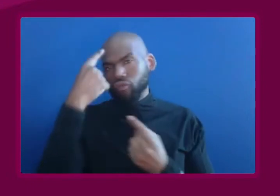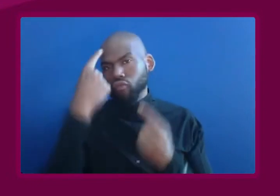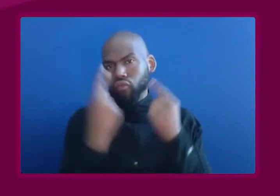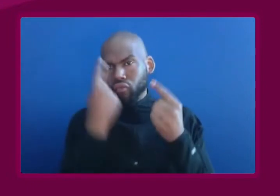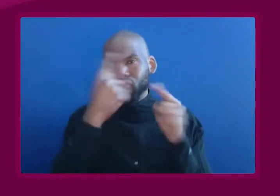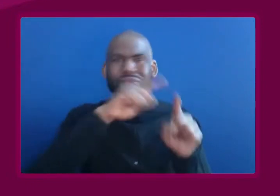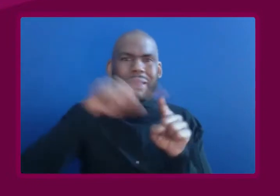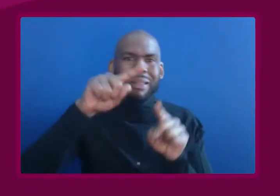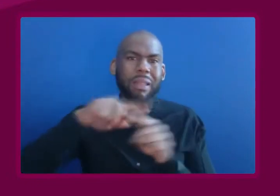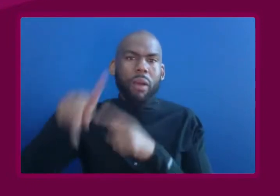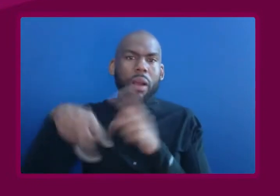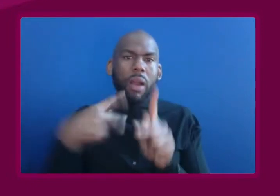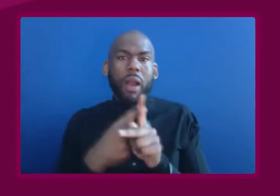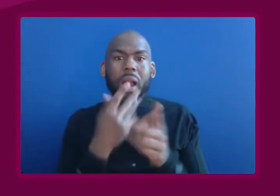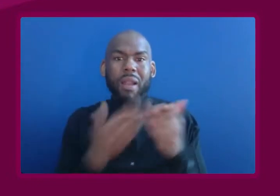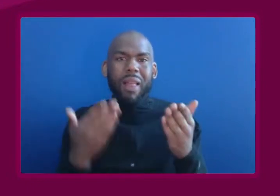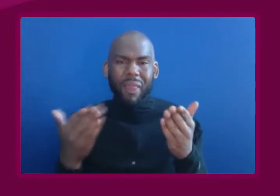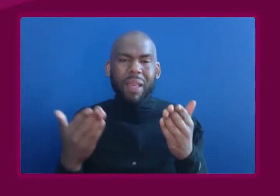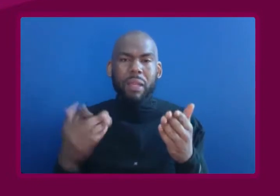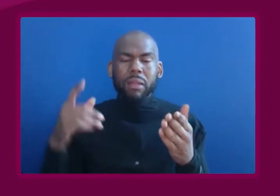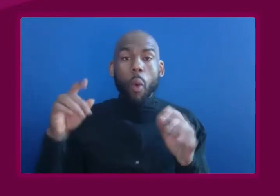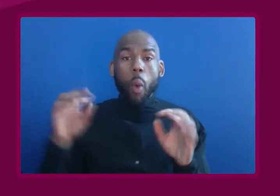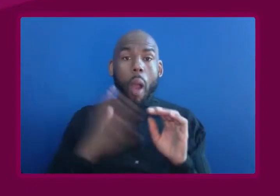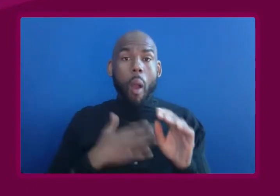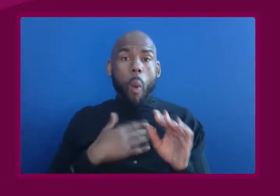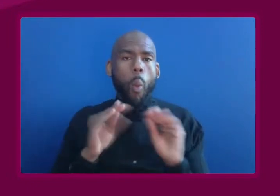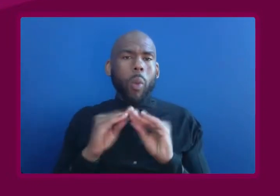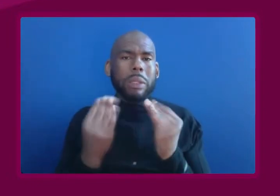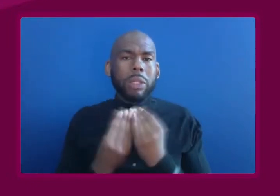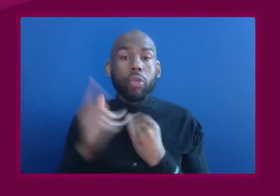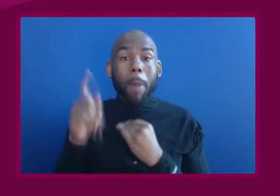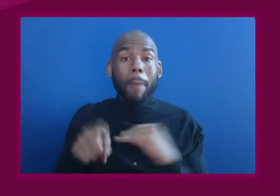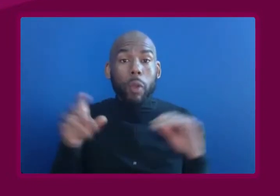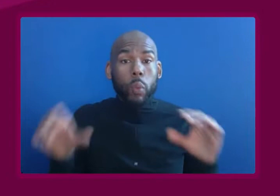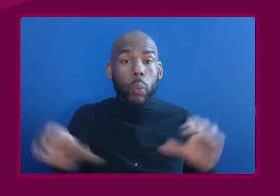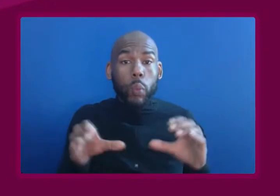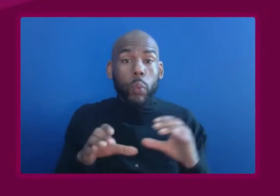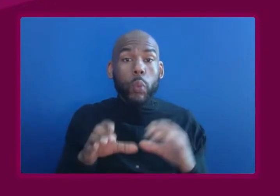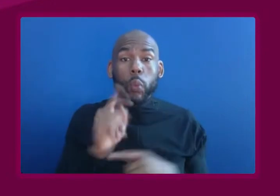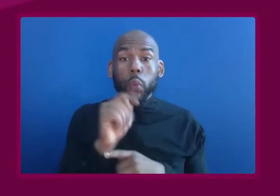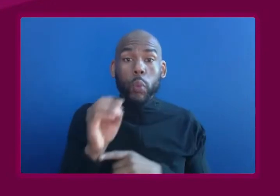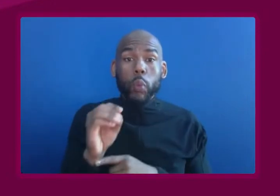the types of things that we would have to do as an organization in order to be digitally